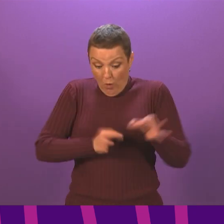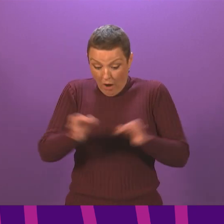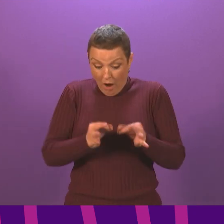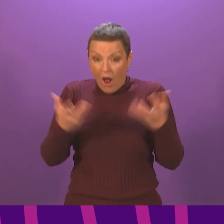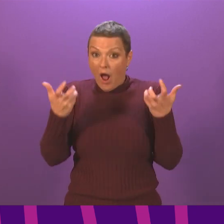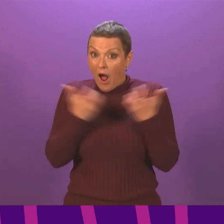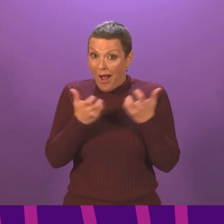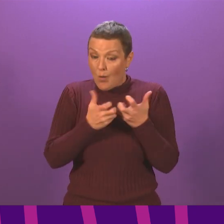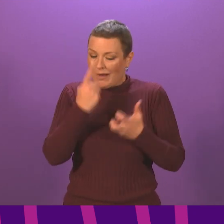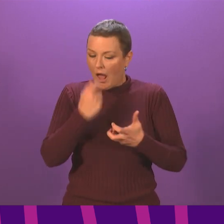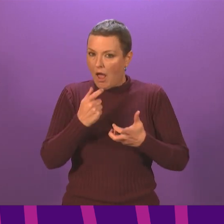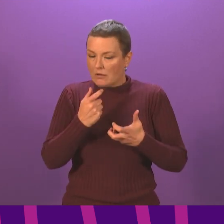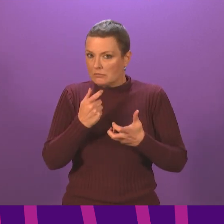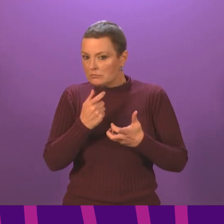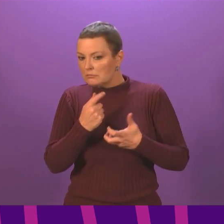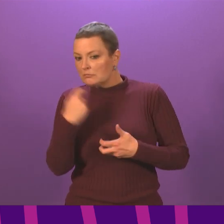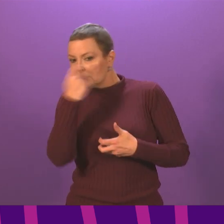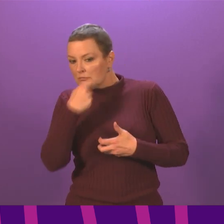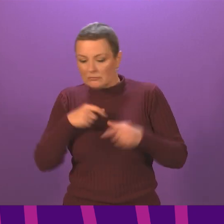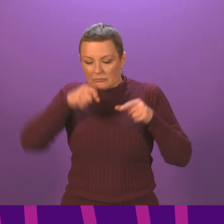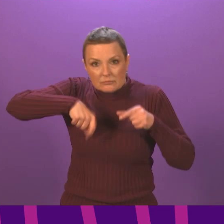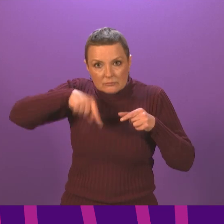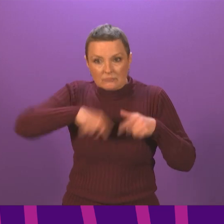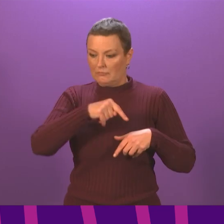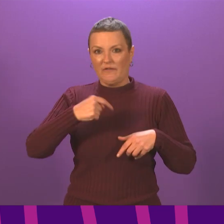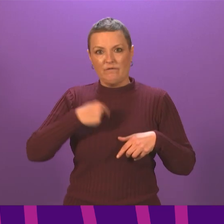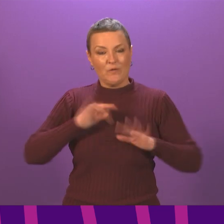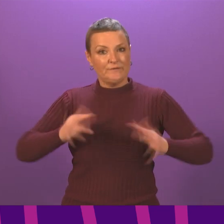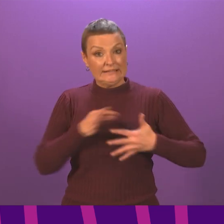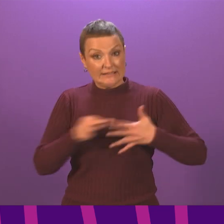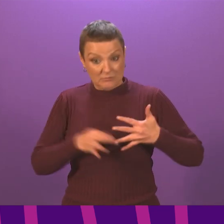asymptomatic testing with local authorities and other partners. That will happen in the